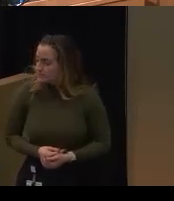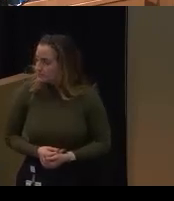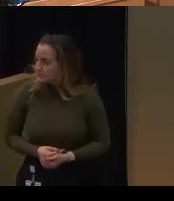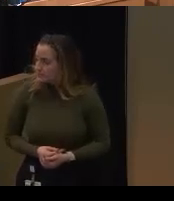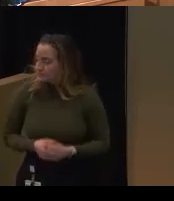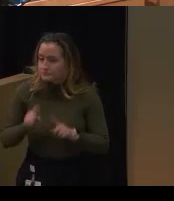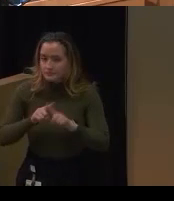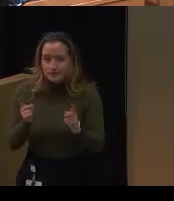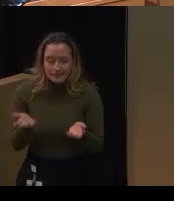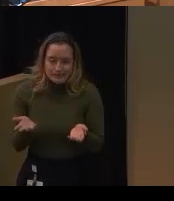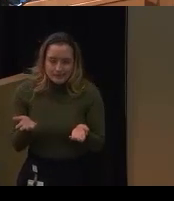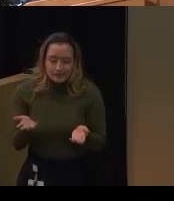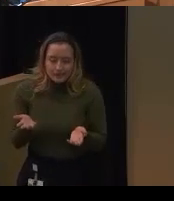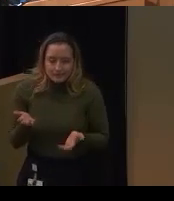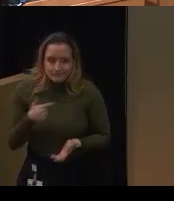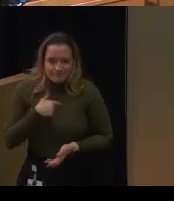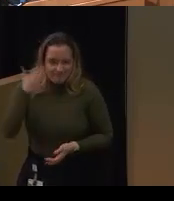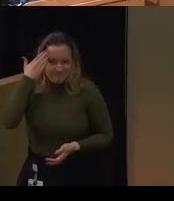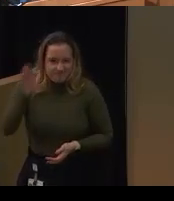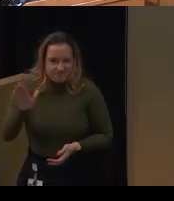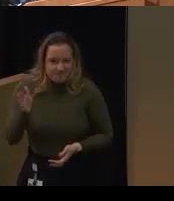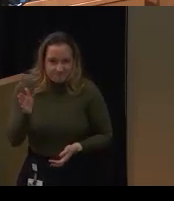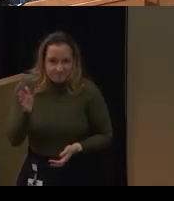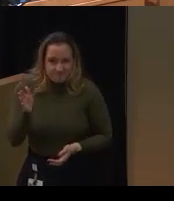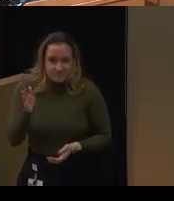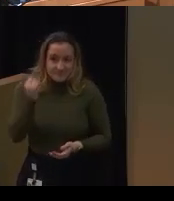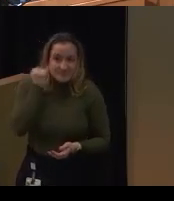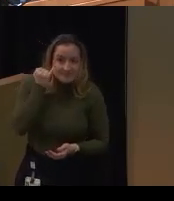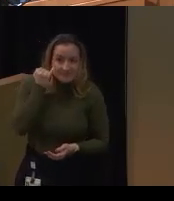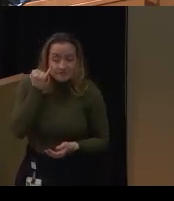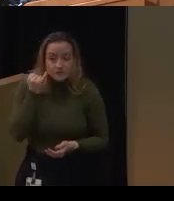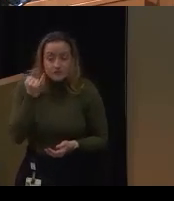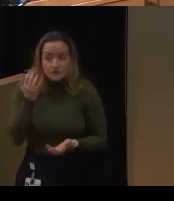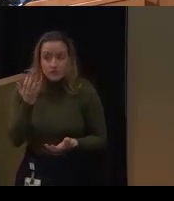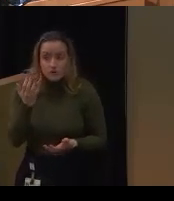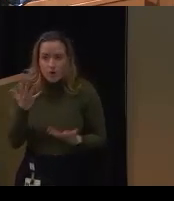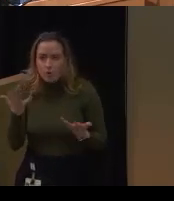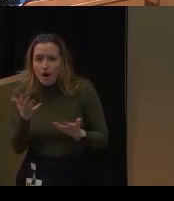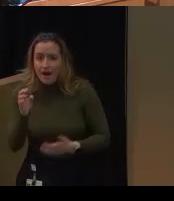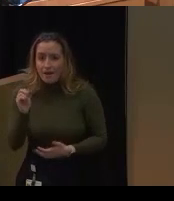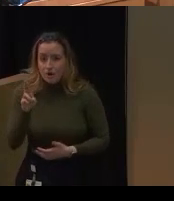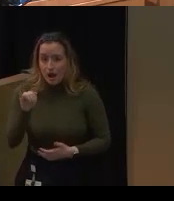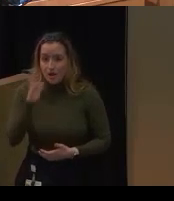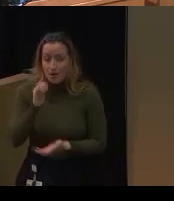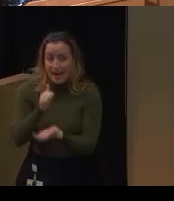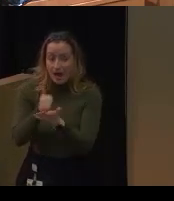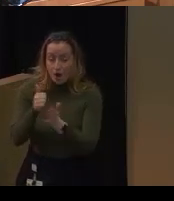but I I don't you know I I don't know if and what fmri would add on top of that I mean it's entirely